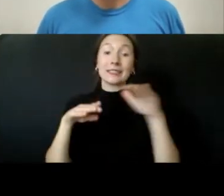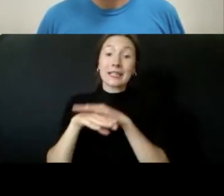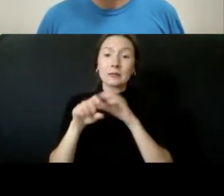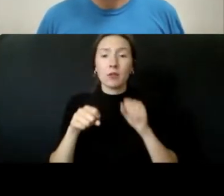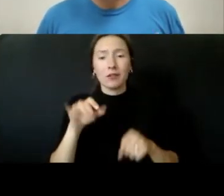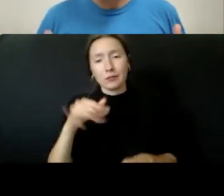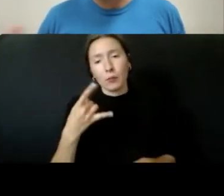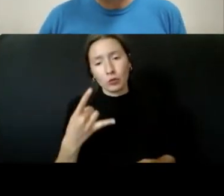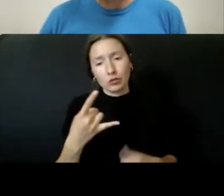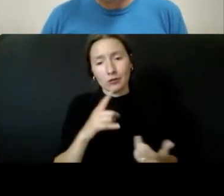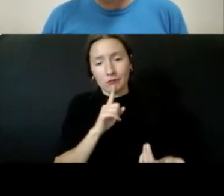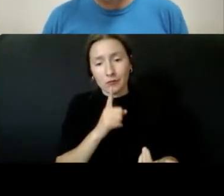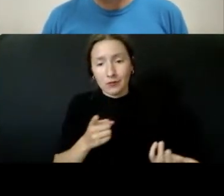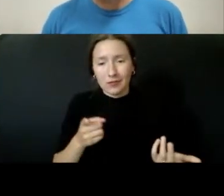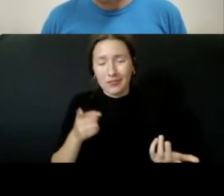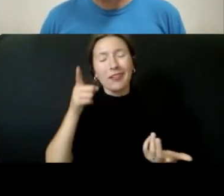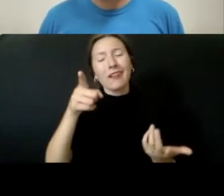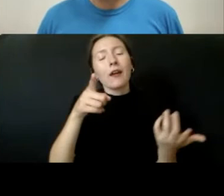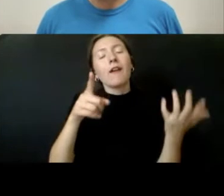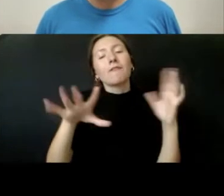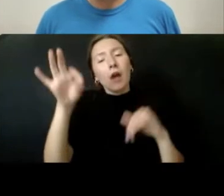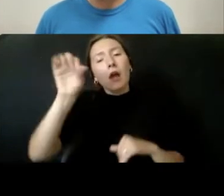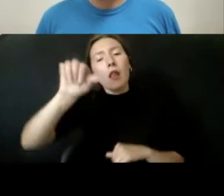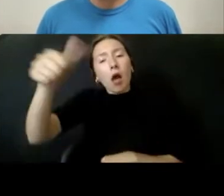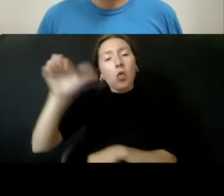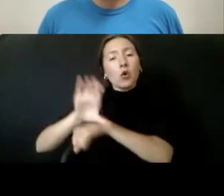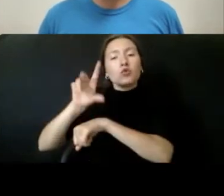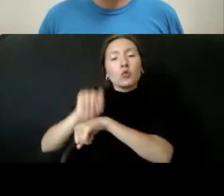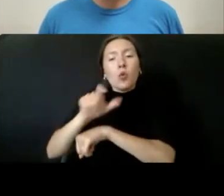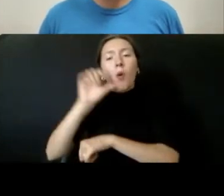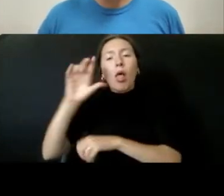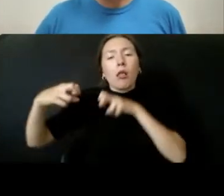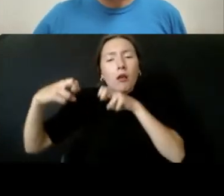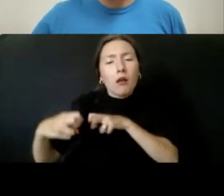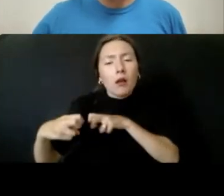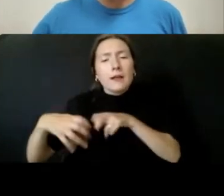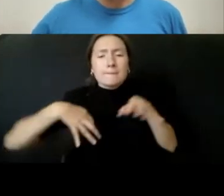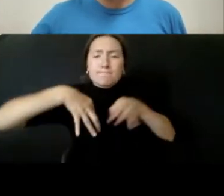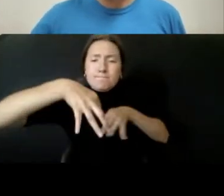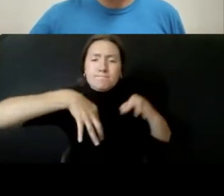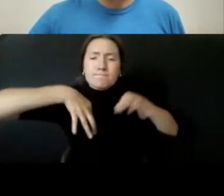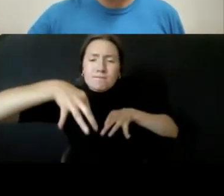and see what they're doing and what they're learning about creating content for everybody